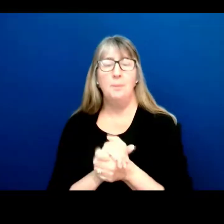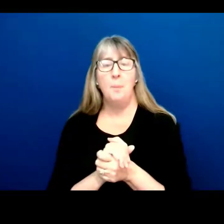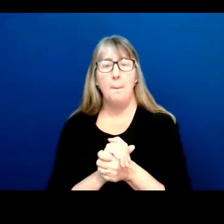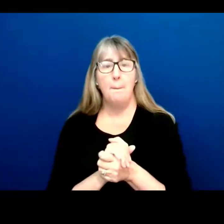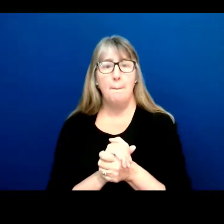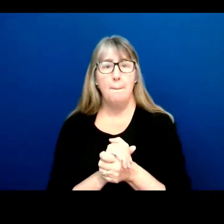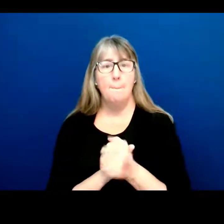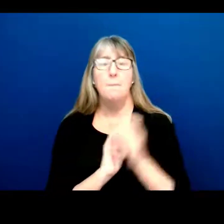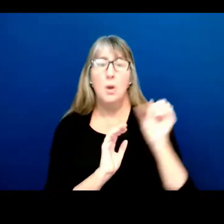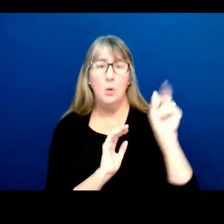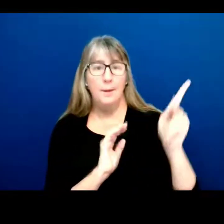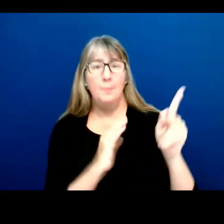Diane Dean: Okay. Thank you.